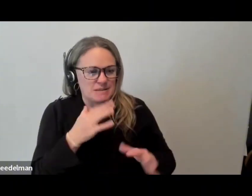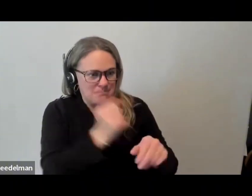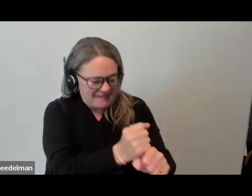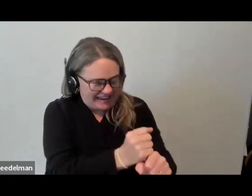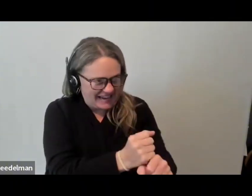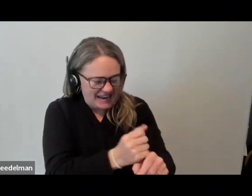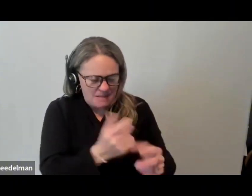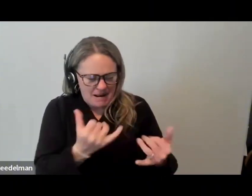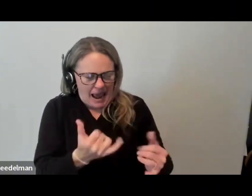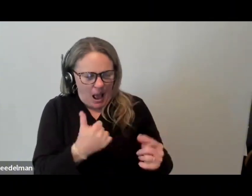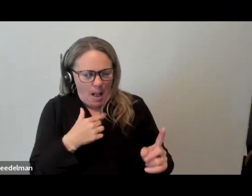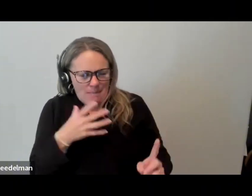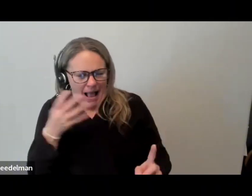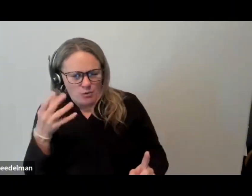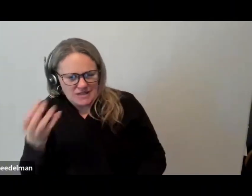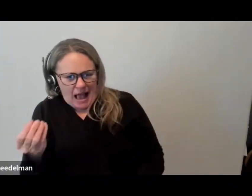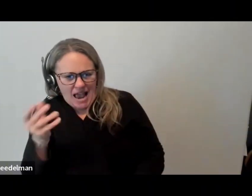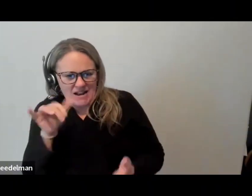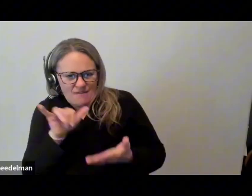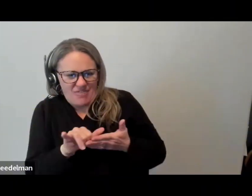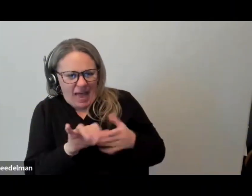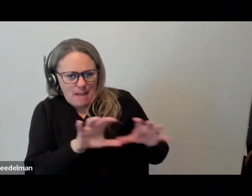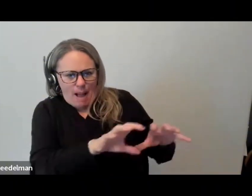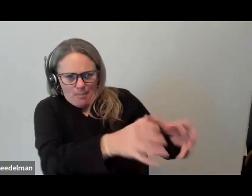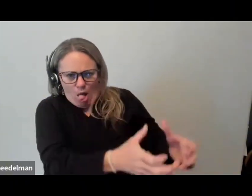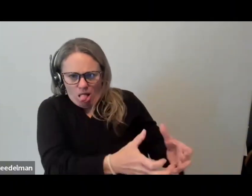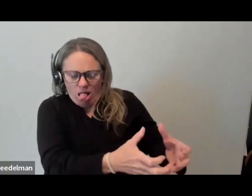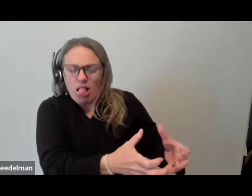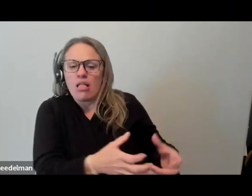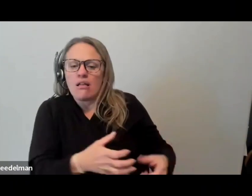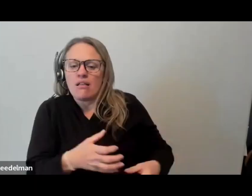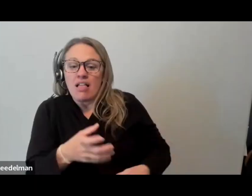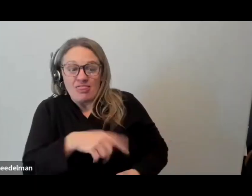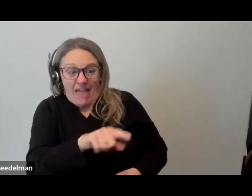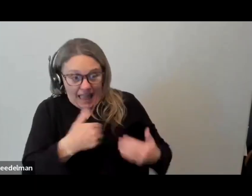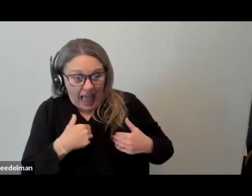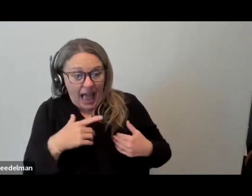in an organization where they have the tools, they have the, the buy-in somewhat